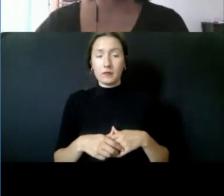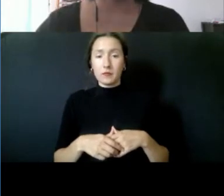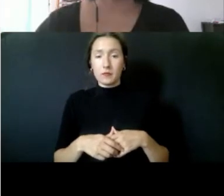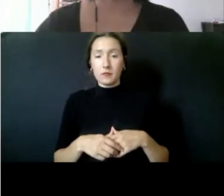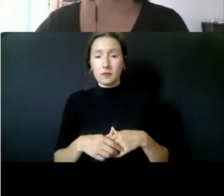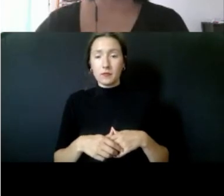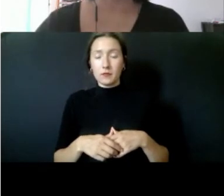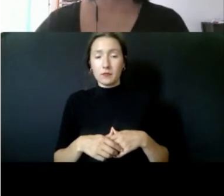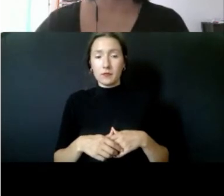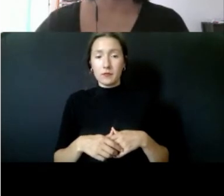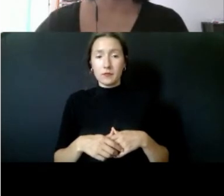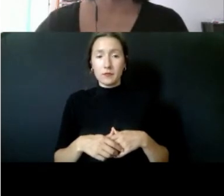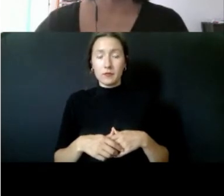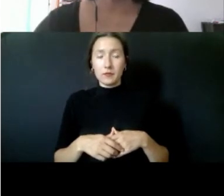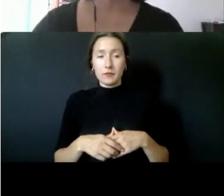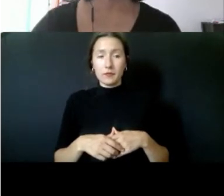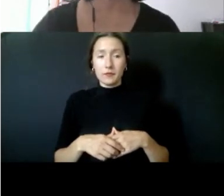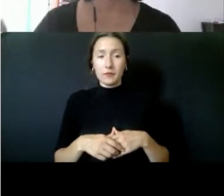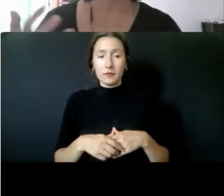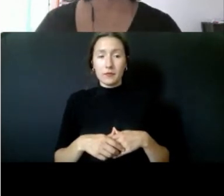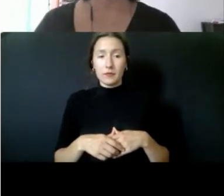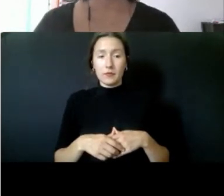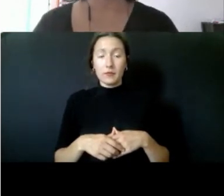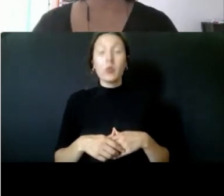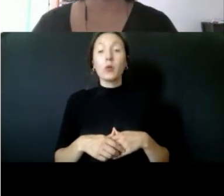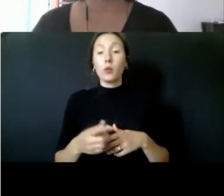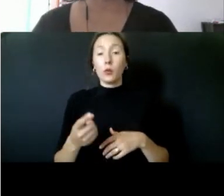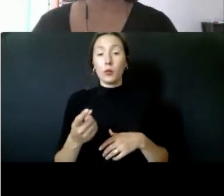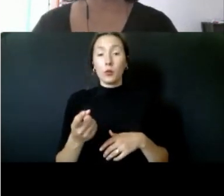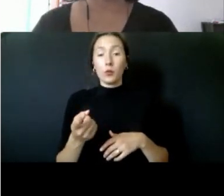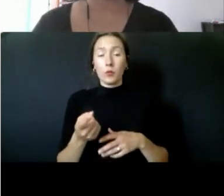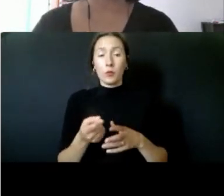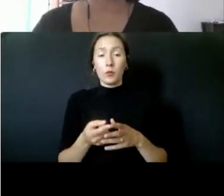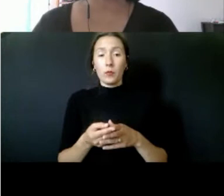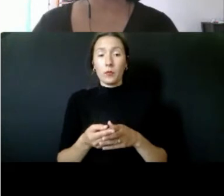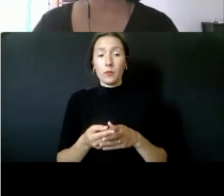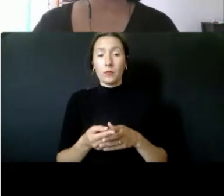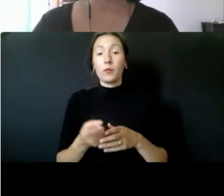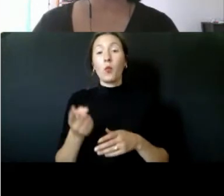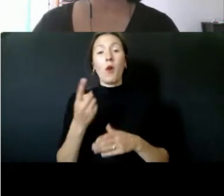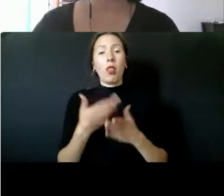so one of the things that i try to do as far as the display is i try to make things as big